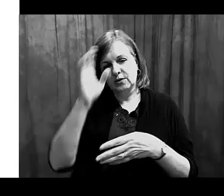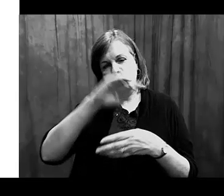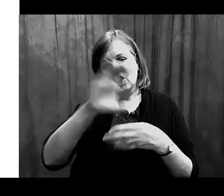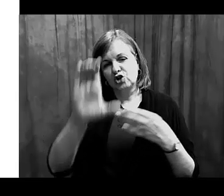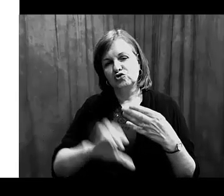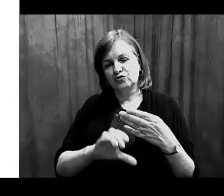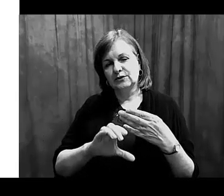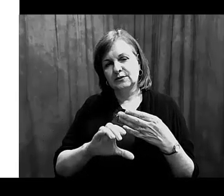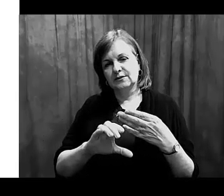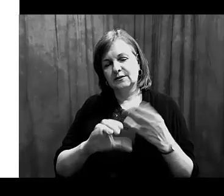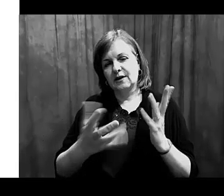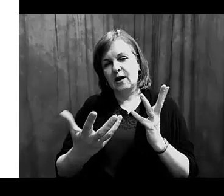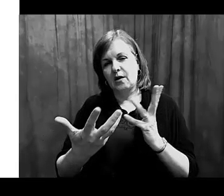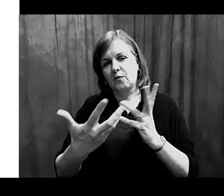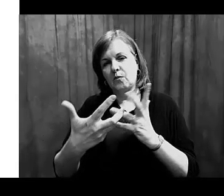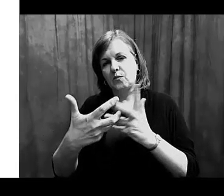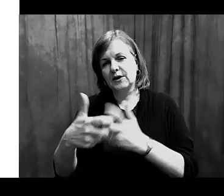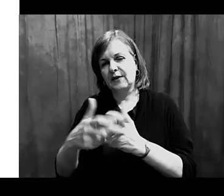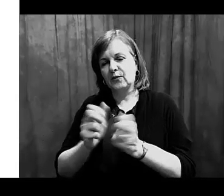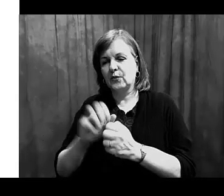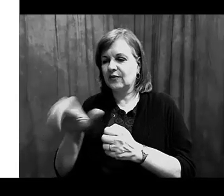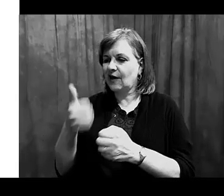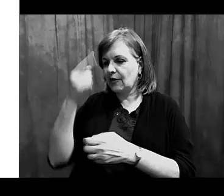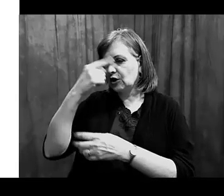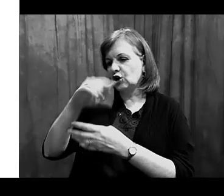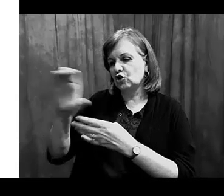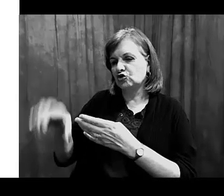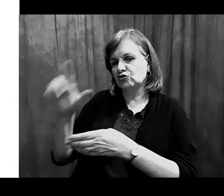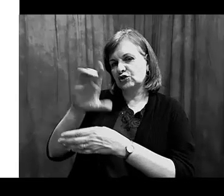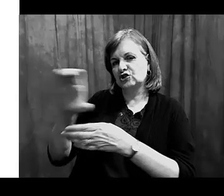we put those conclusions together